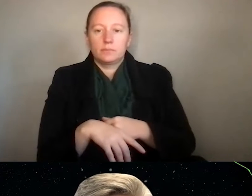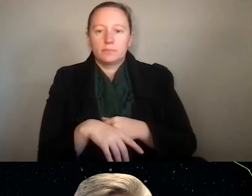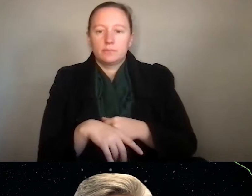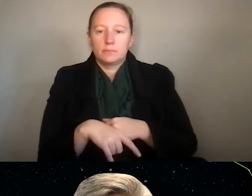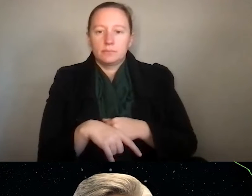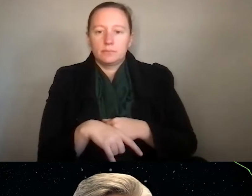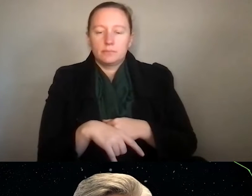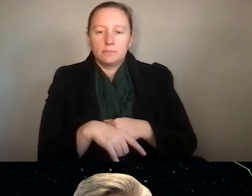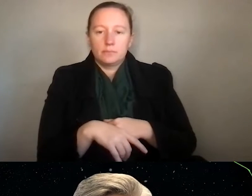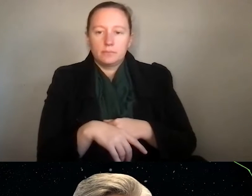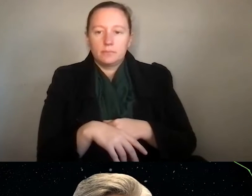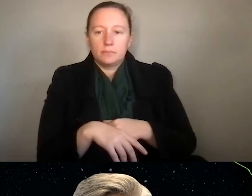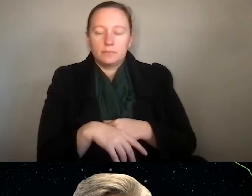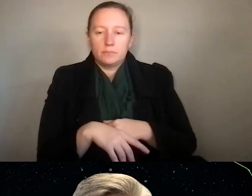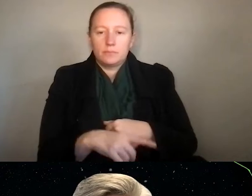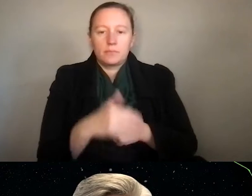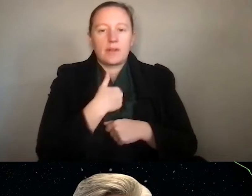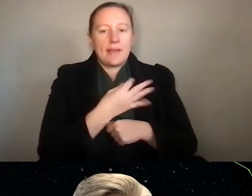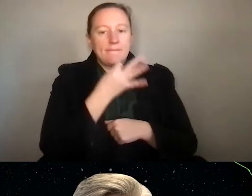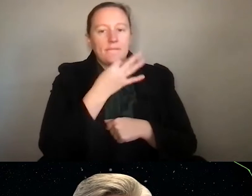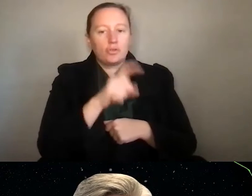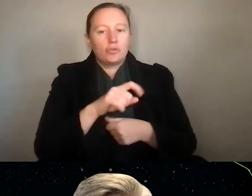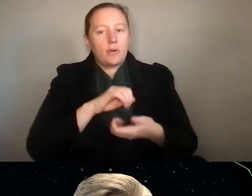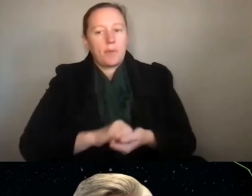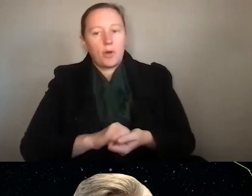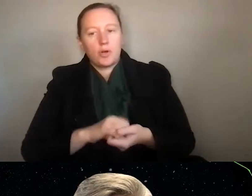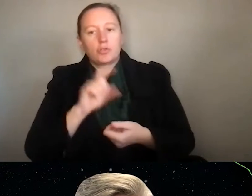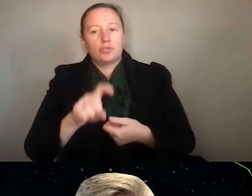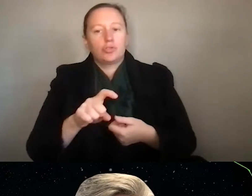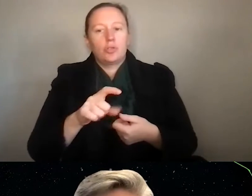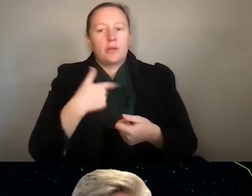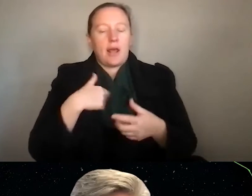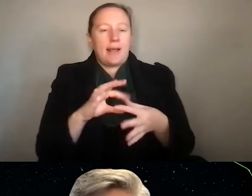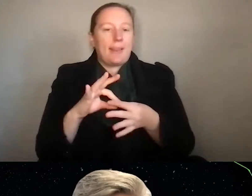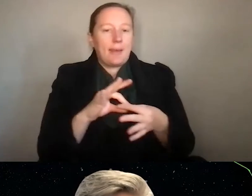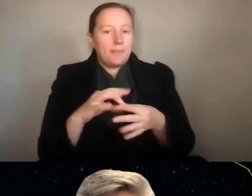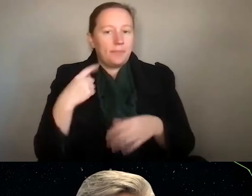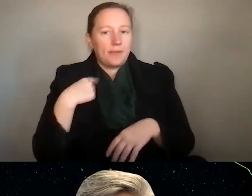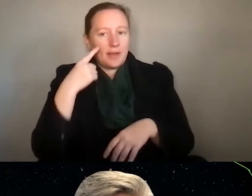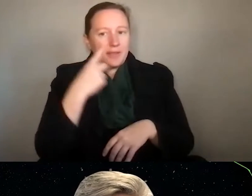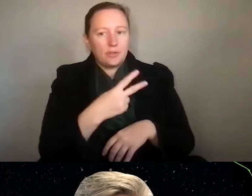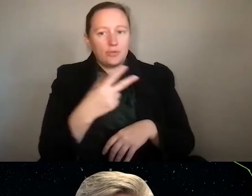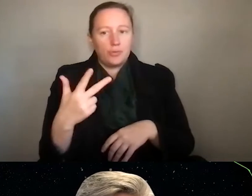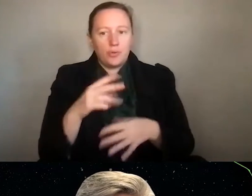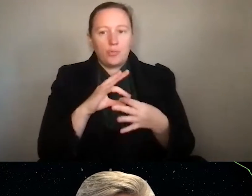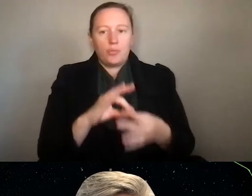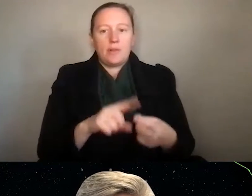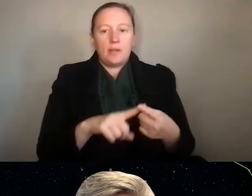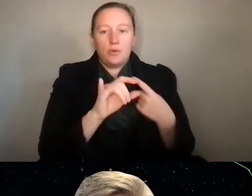I had this expertise, should I partner? Should I collaborate? There I think two or three questions about that we do